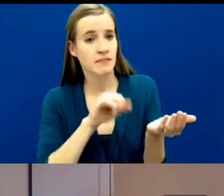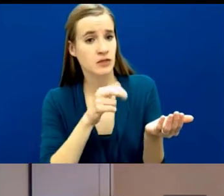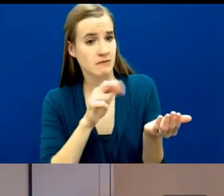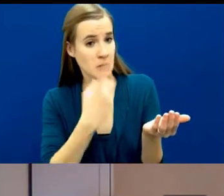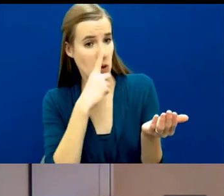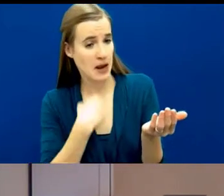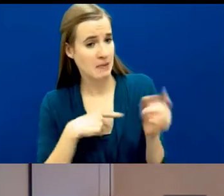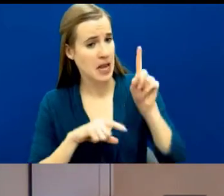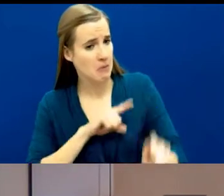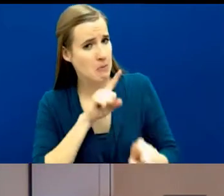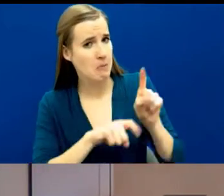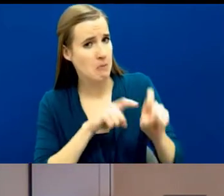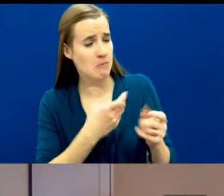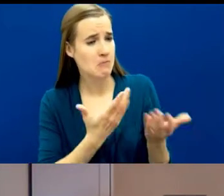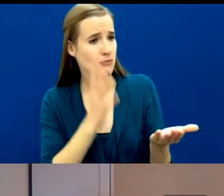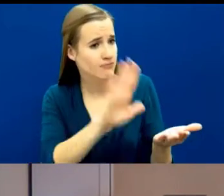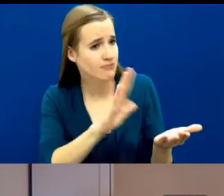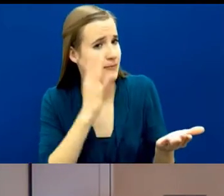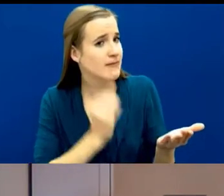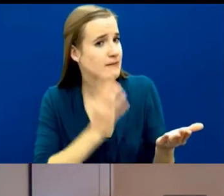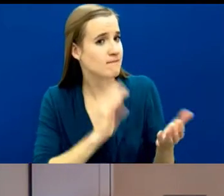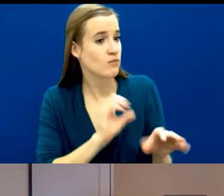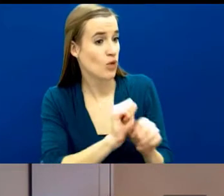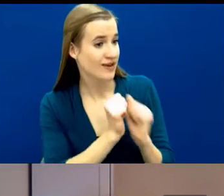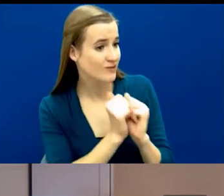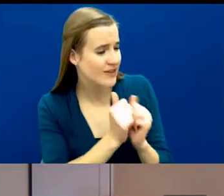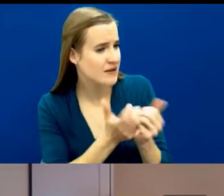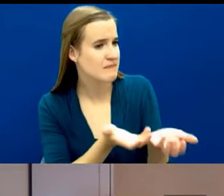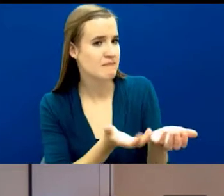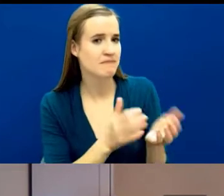about like, what it was like, working together. So I'm wondering, what was the